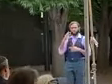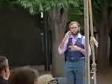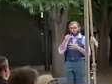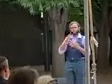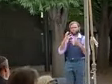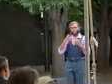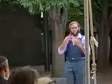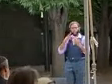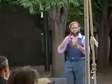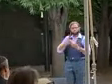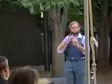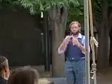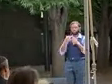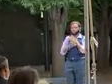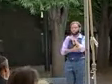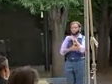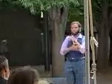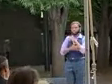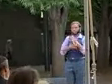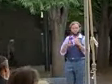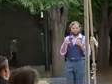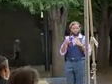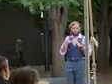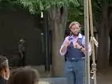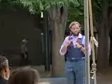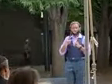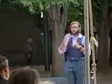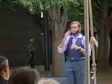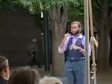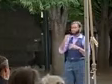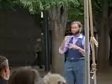the country was still reeling from the Great Depression of 1929,